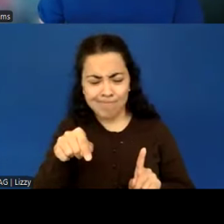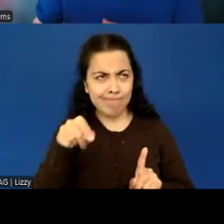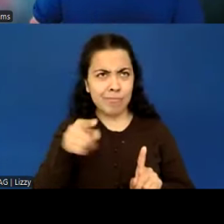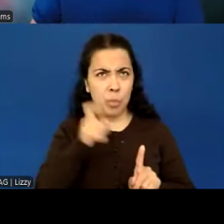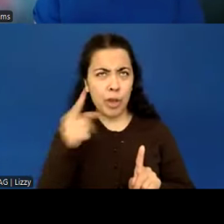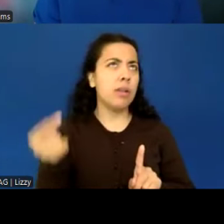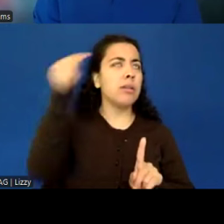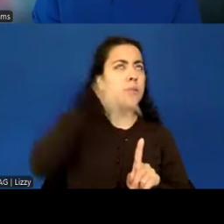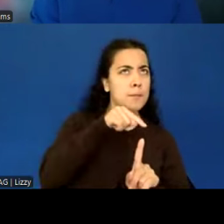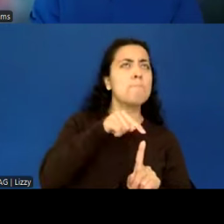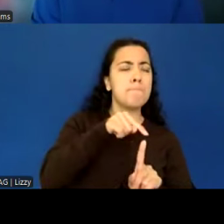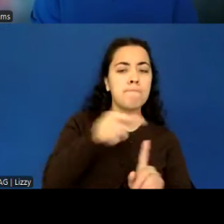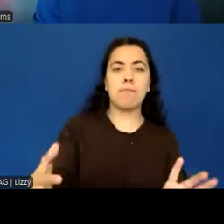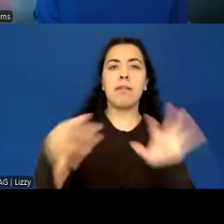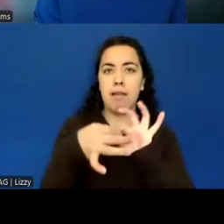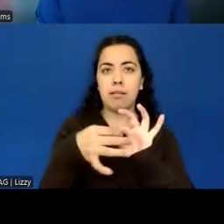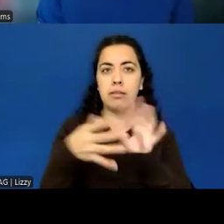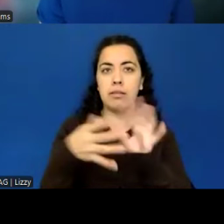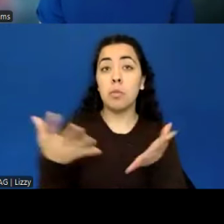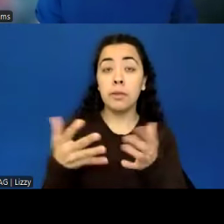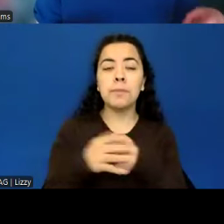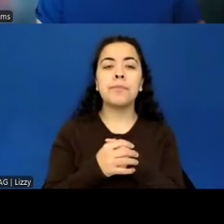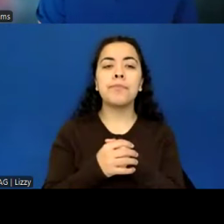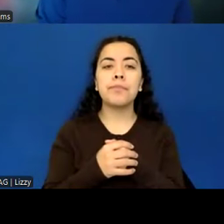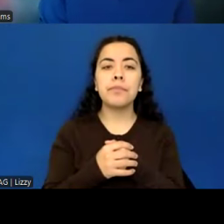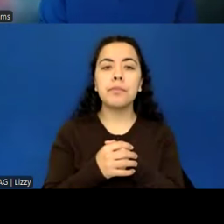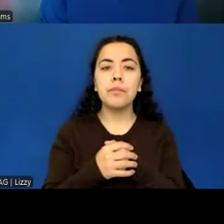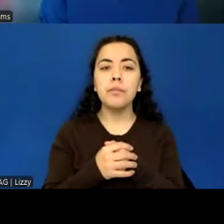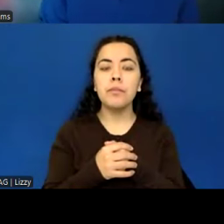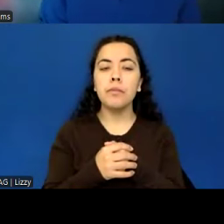And kind of connected to that is really always focusing on the root of the issue that's being